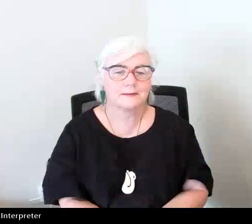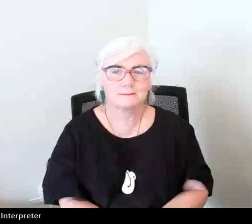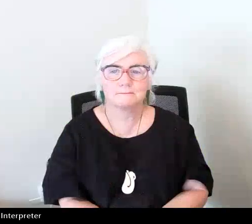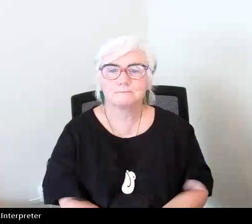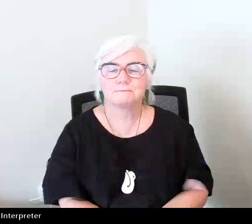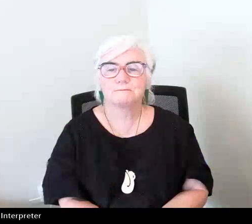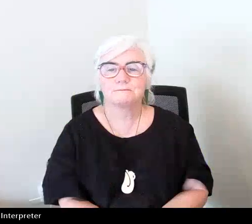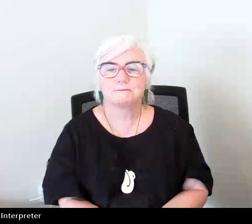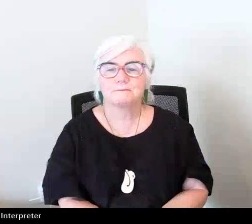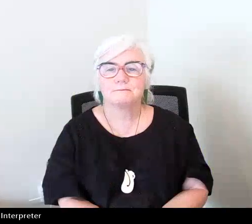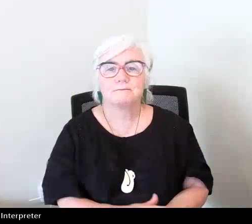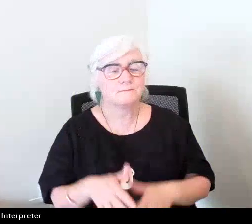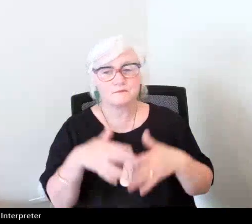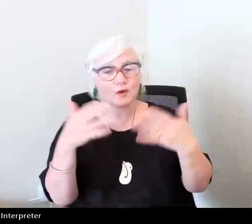[Ray Faleafa - Speaking] I was just gonna add on to